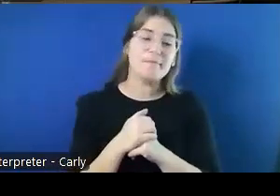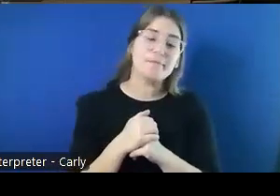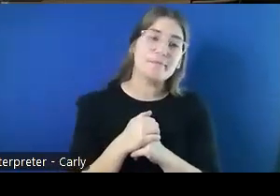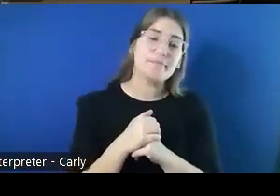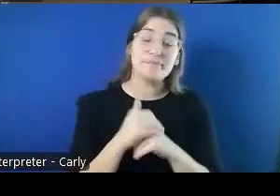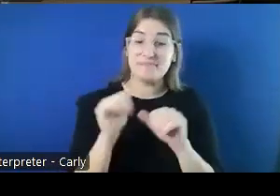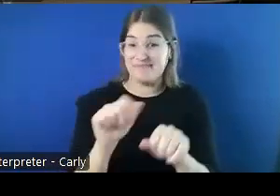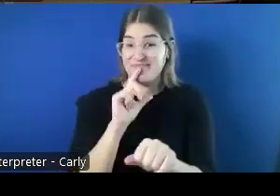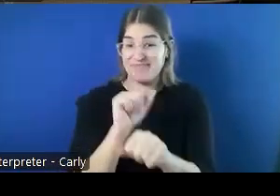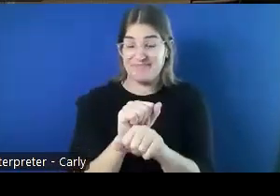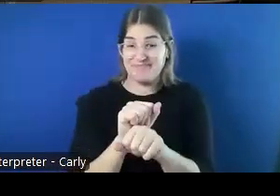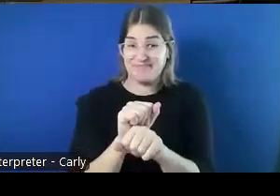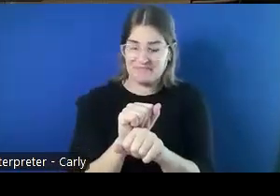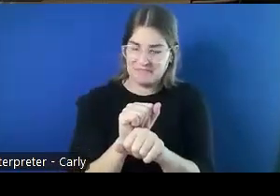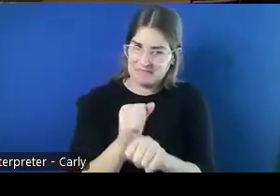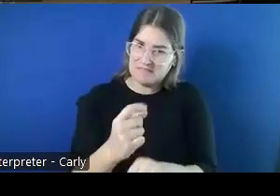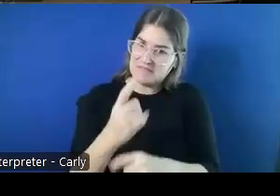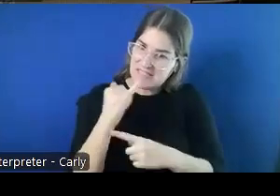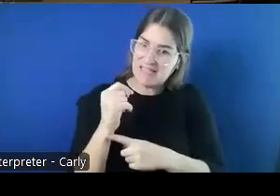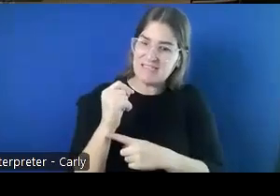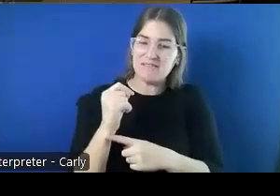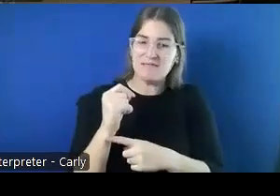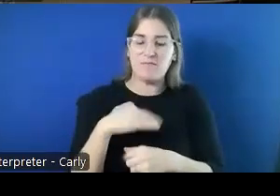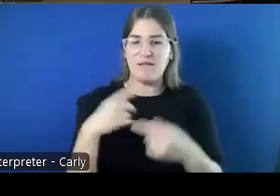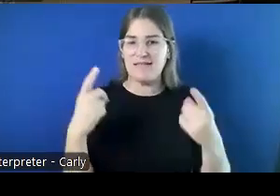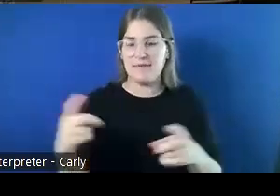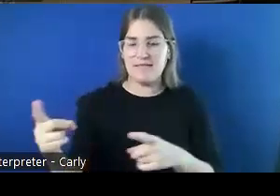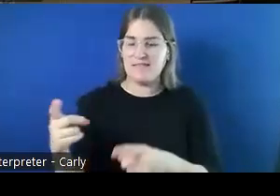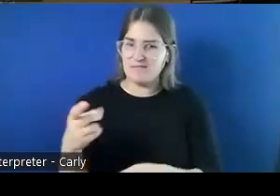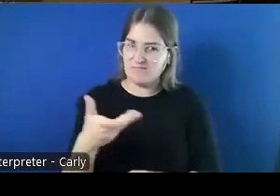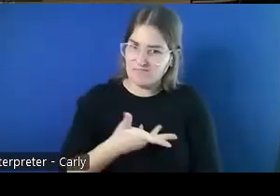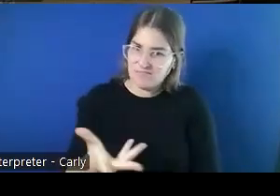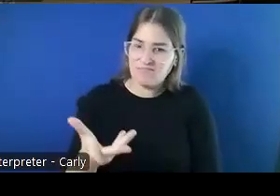actually say out loud you know what was happening which for some of them were came natural and they